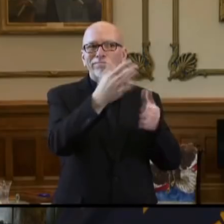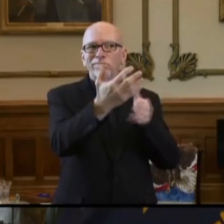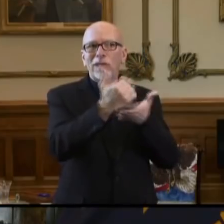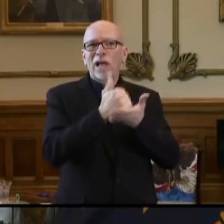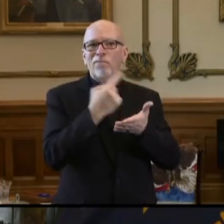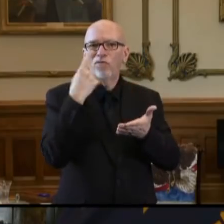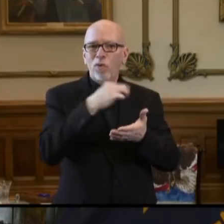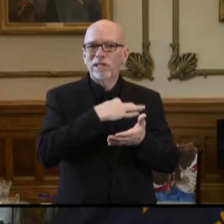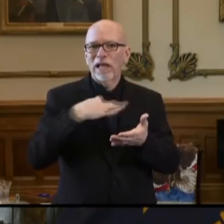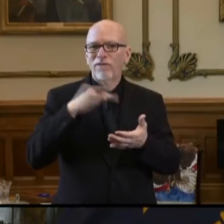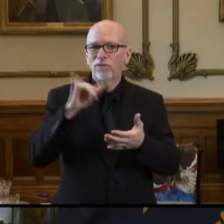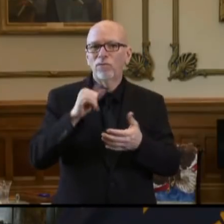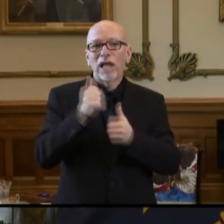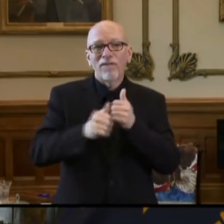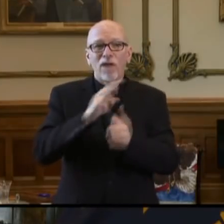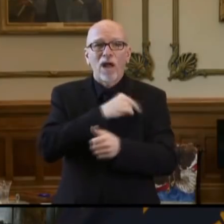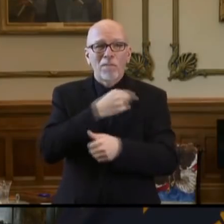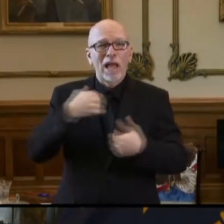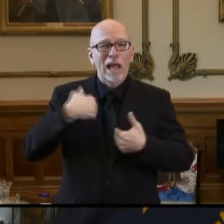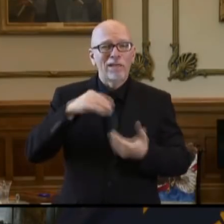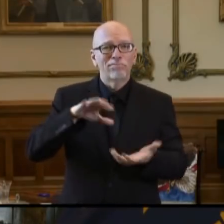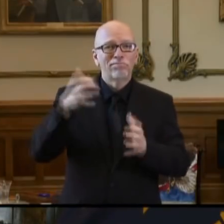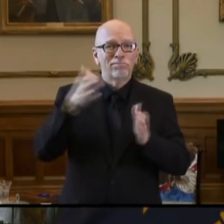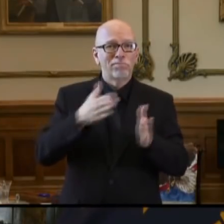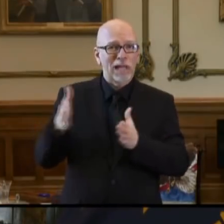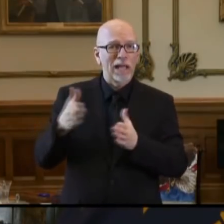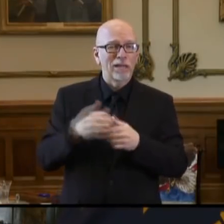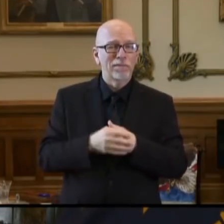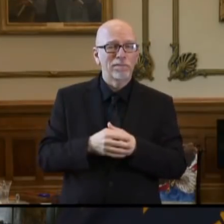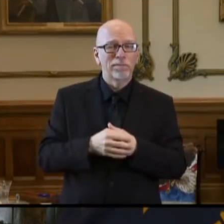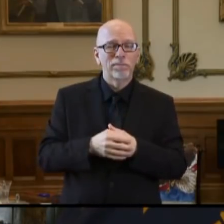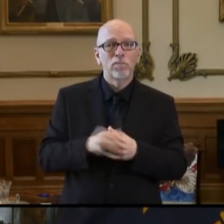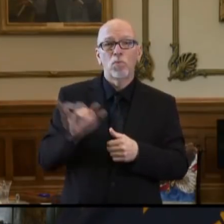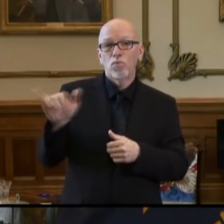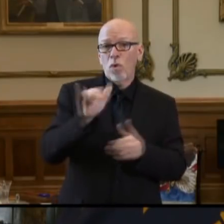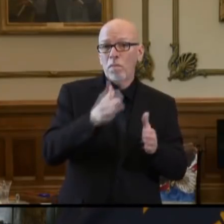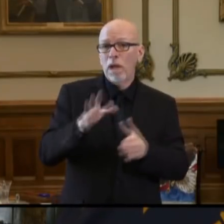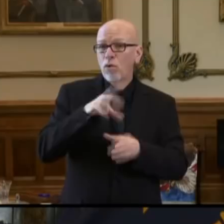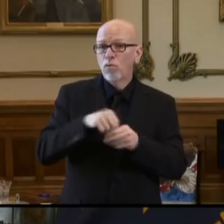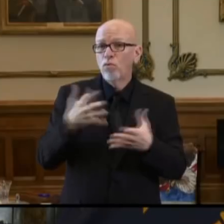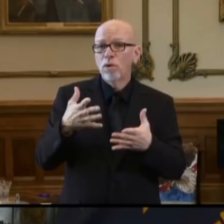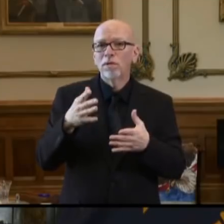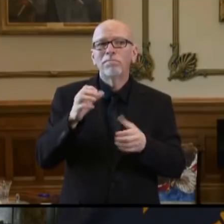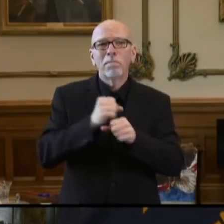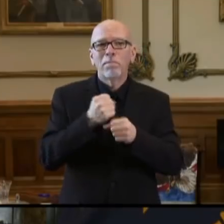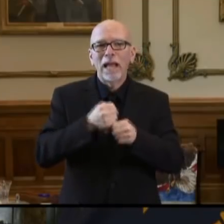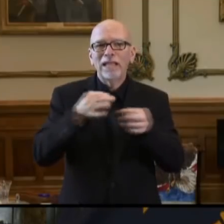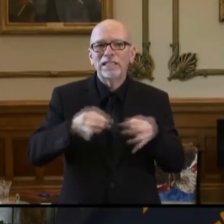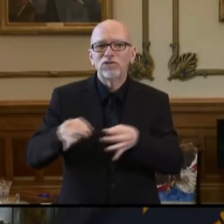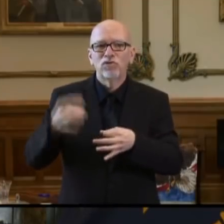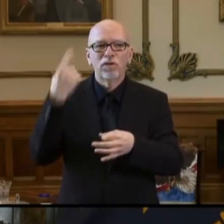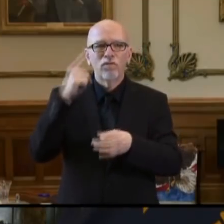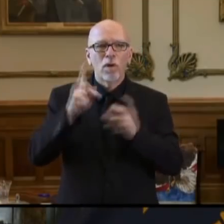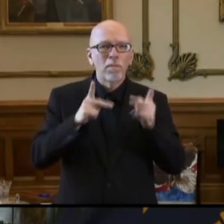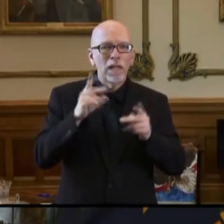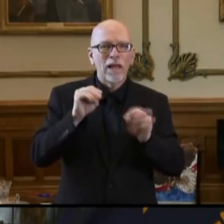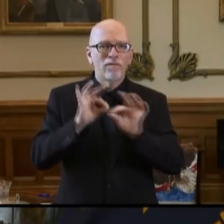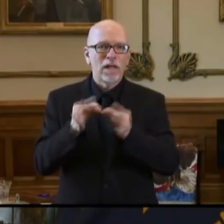MILES TO CALL THE NATIONAL MEDICAL FORCE PACKAGE TO SUPPORT STAFFING AS WELL. WE SAID THAT EVERY HOSPITAL HAS A